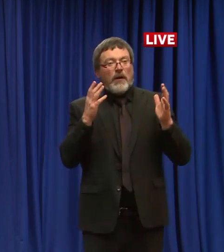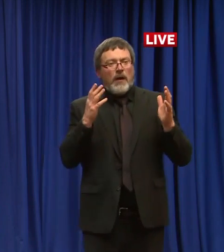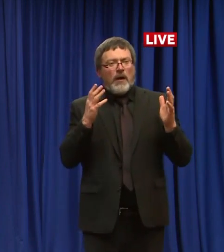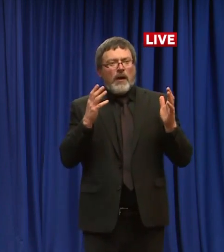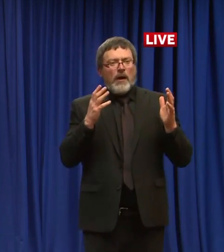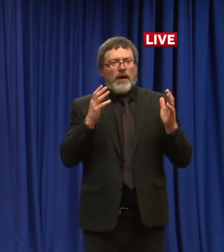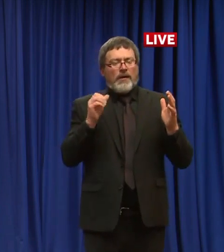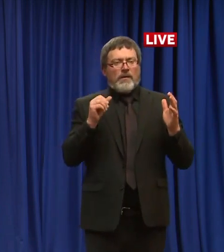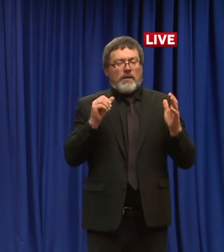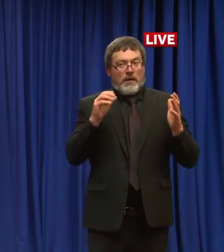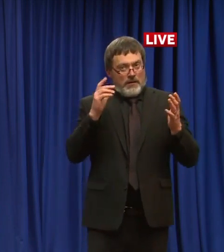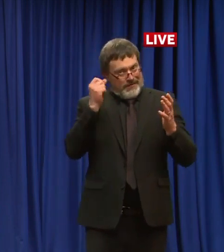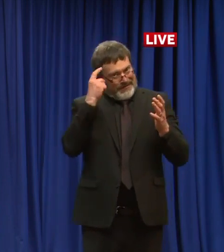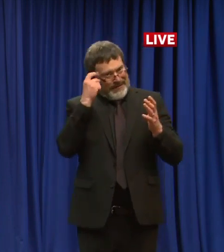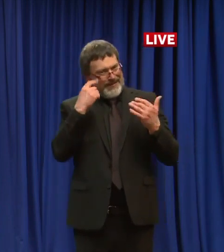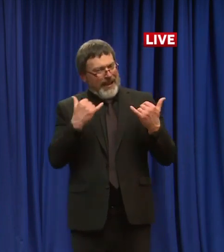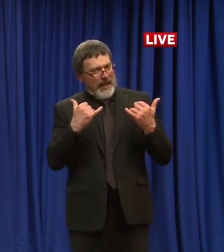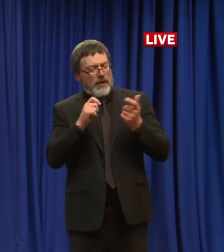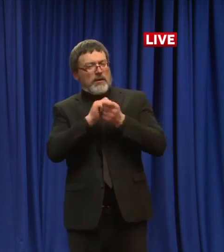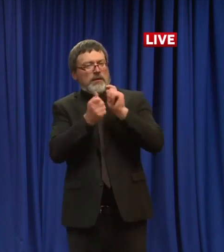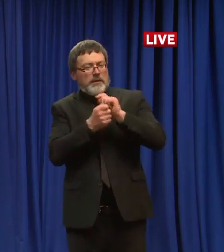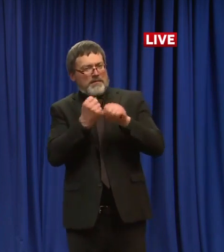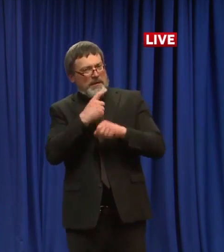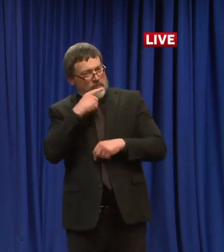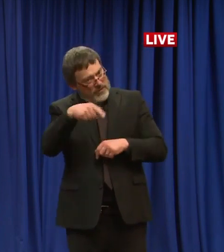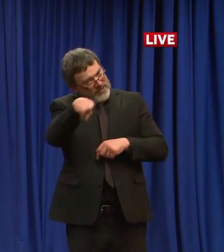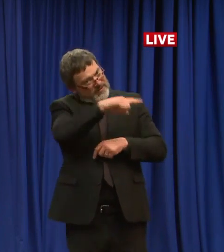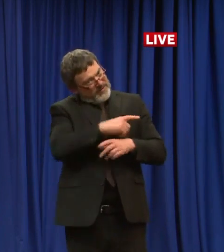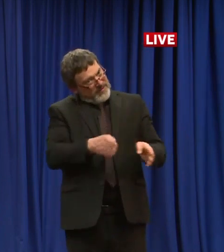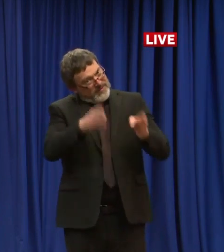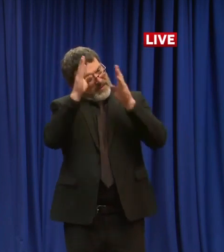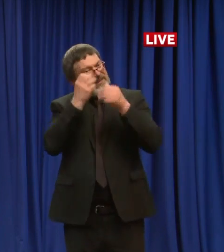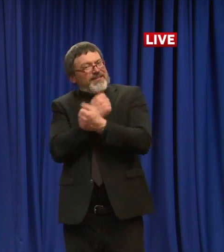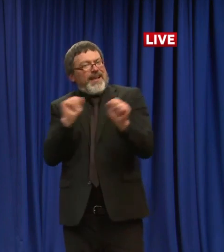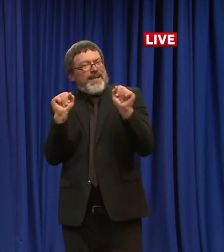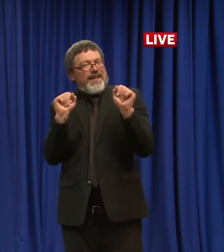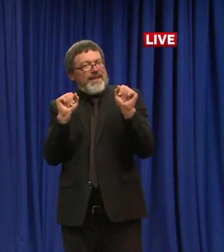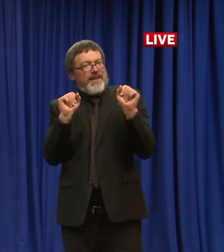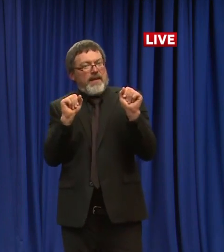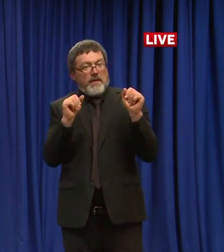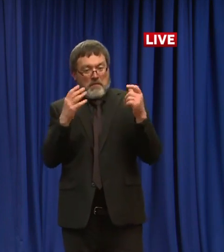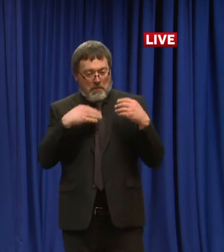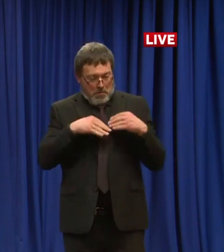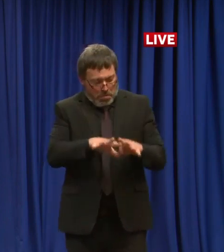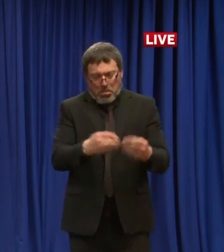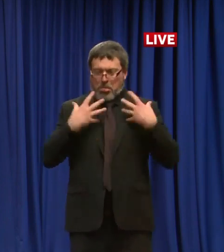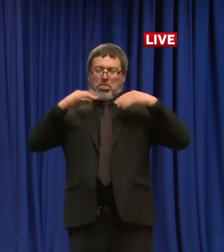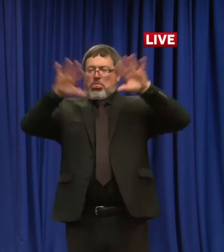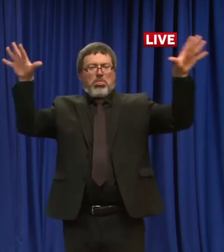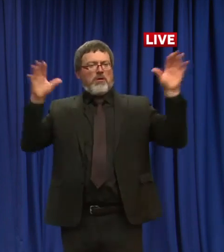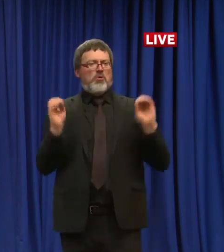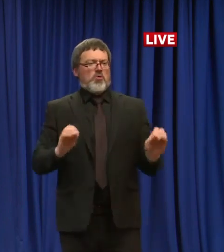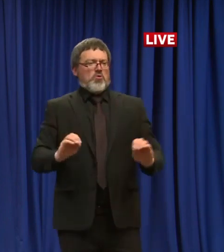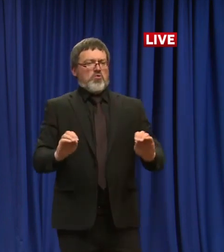THAT YOU KNOW, WHAT IS APPROPRIATE FROM A PUBLIC HEALTH STANDPOINT TO ENSURE THE SAFETY OF THE VIGIL CASTING THE VOTE IS SOMETHING THAT IS INCLUDED IN THOSE GUIDANCE DOCUMENTS.